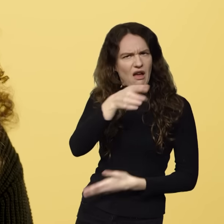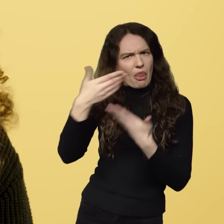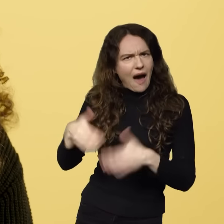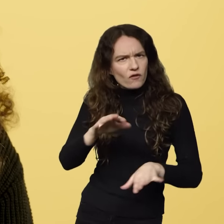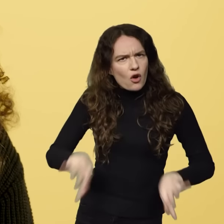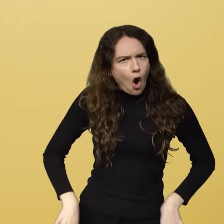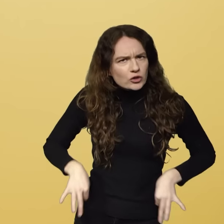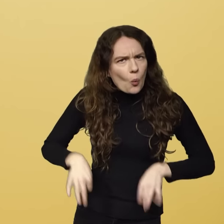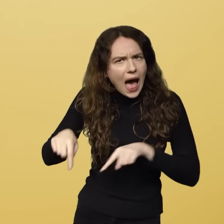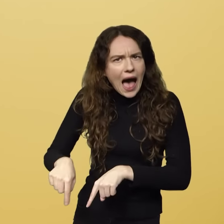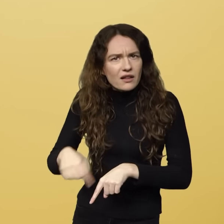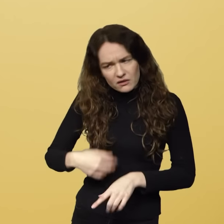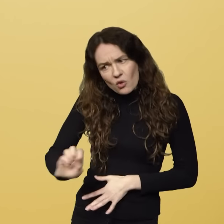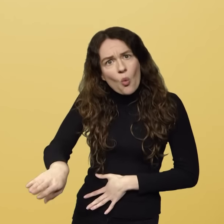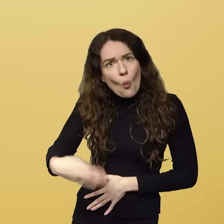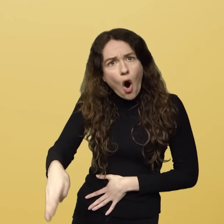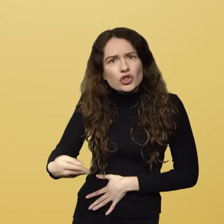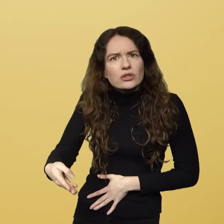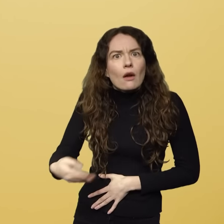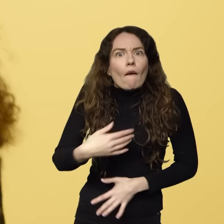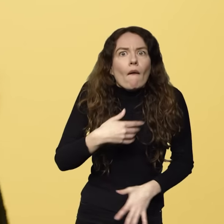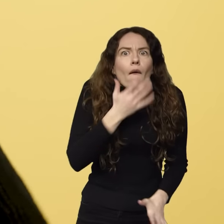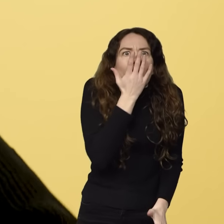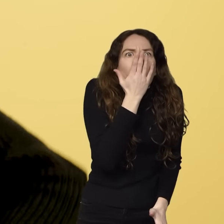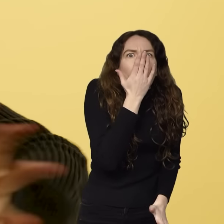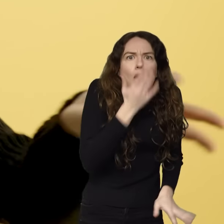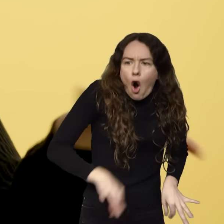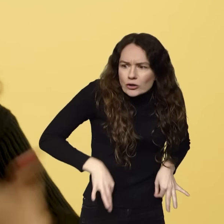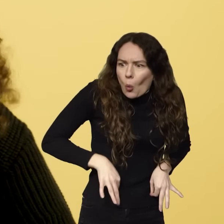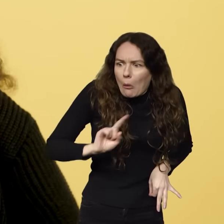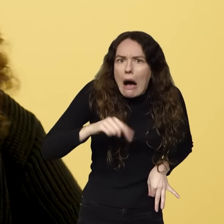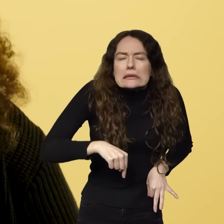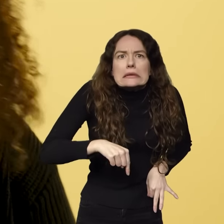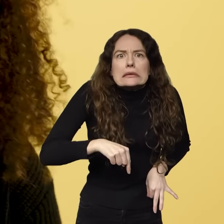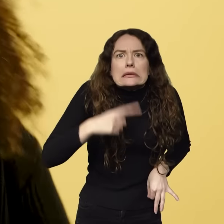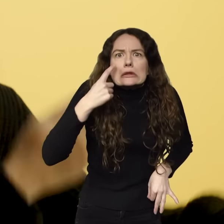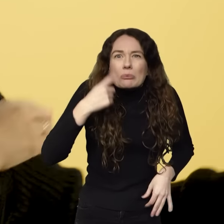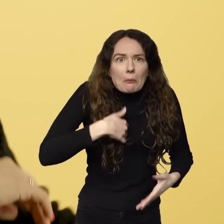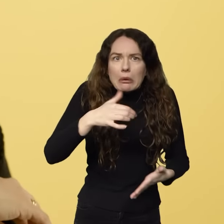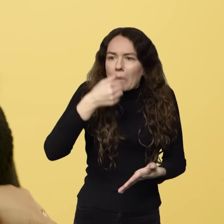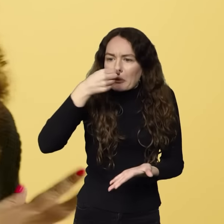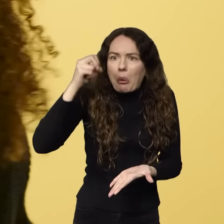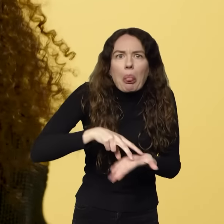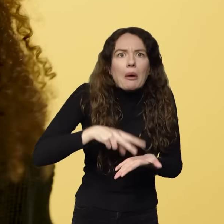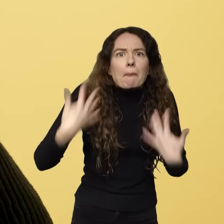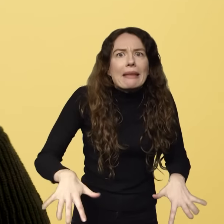And I was like, oh my God, have I done anything in my underwear? Like, have I like, you know, accidentally had a bit of poo in there. I don't know.